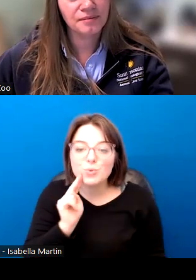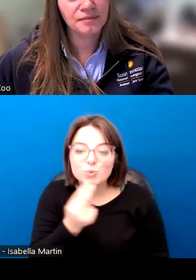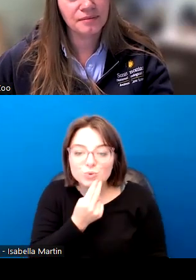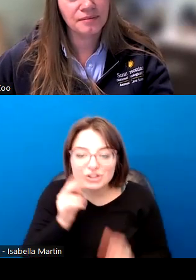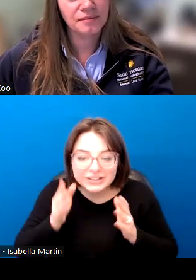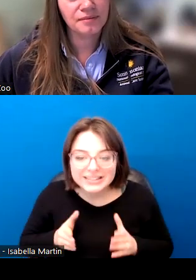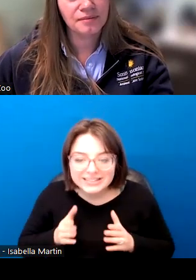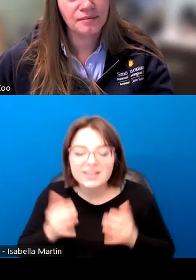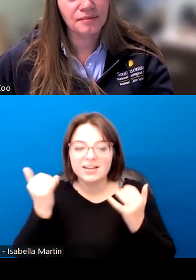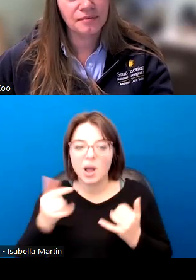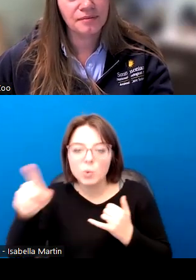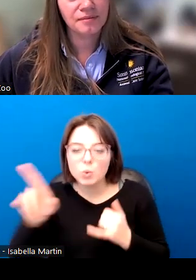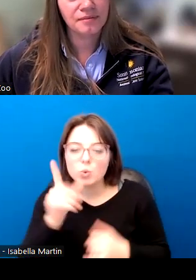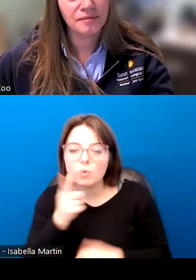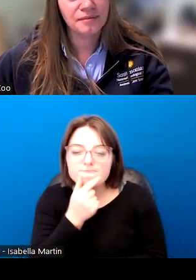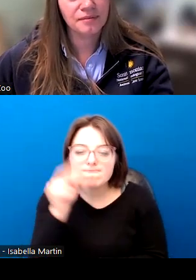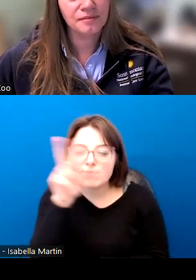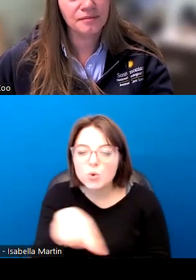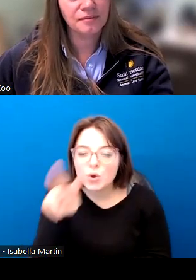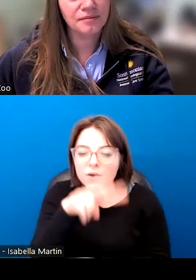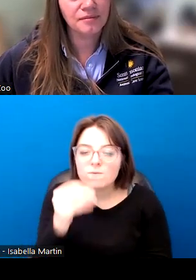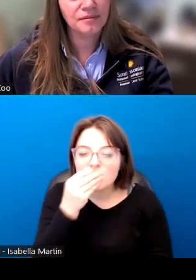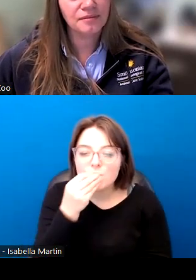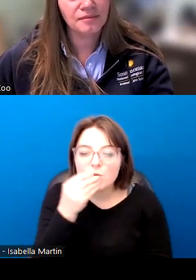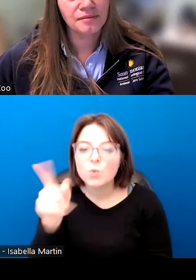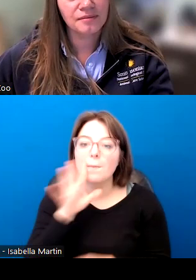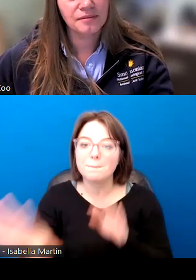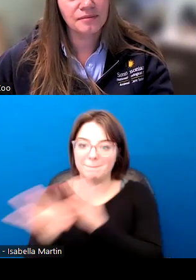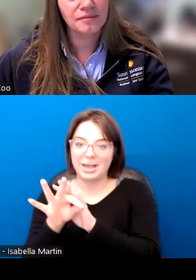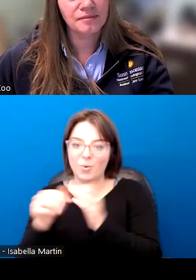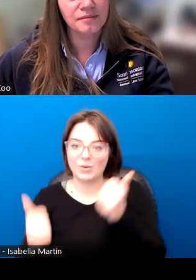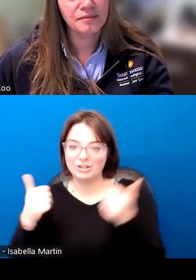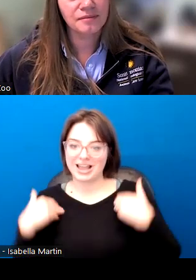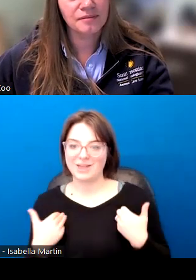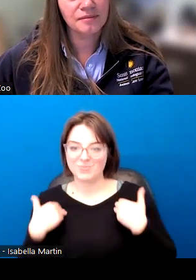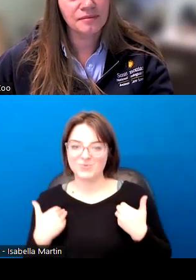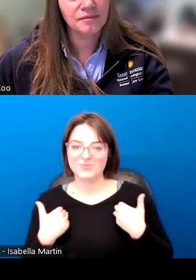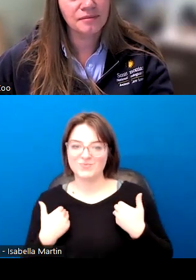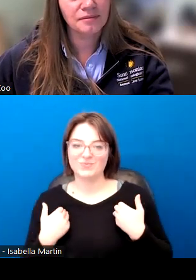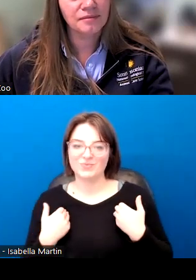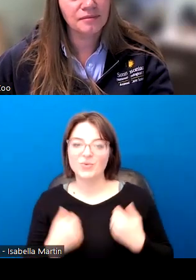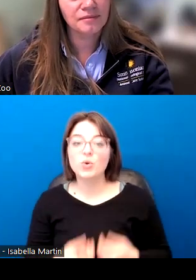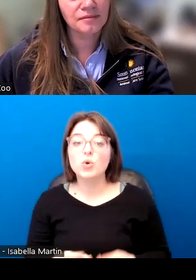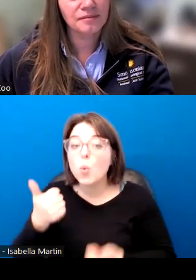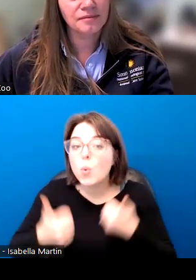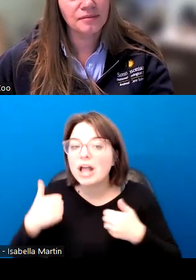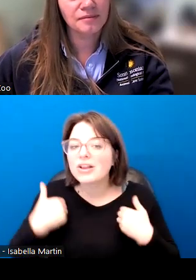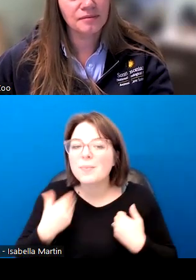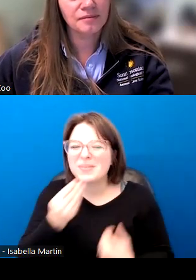So I'm going to launch this poll here. What animal do you think eats this diet; a leopard, an ape, a